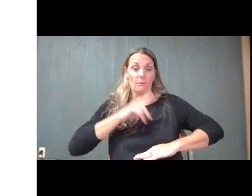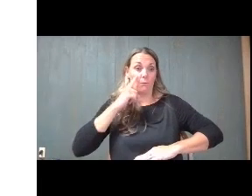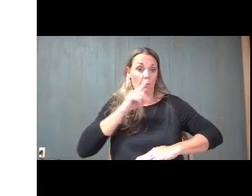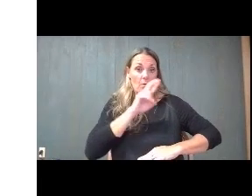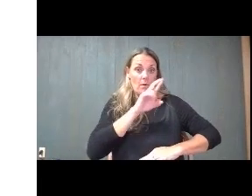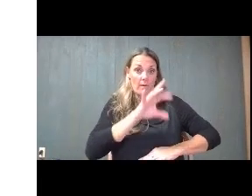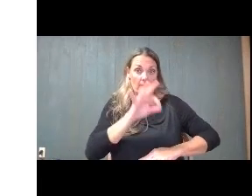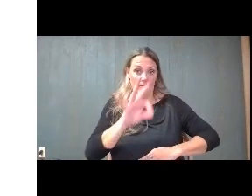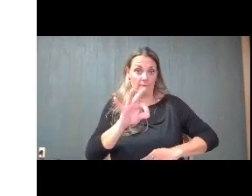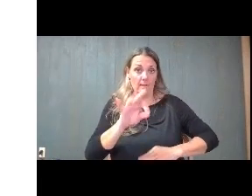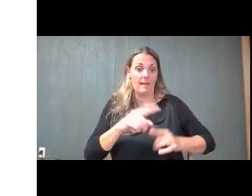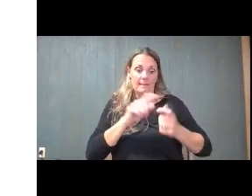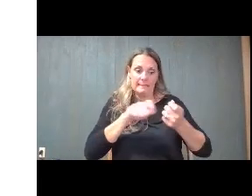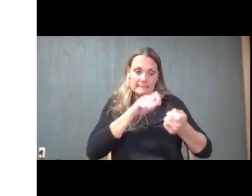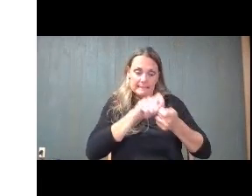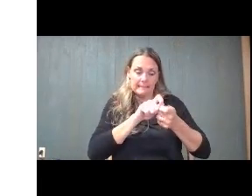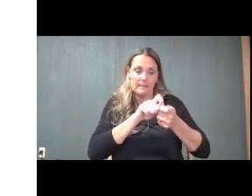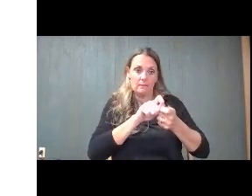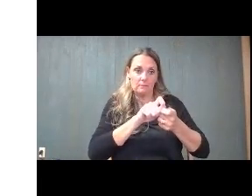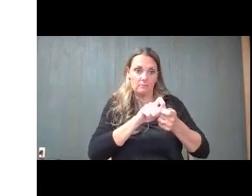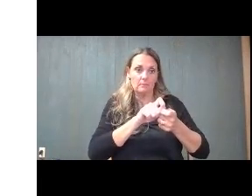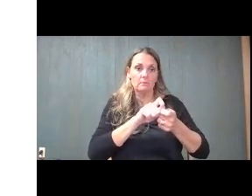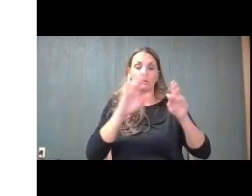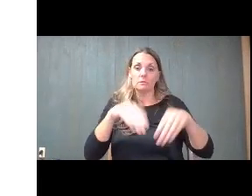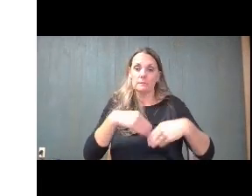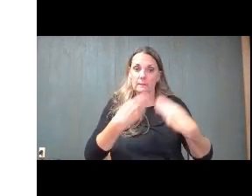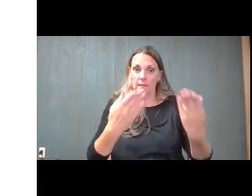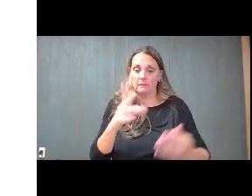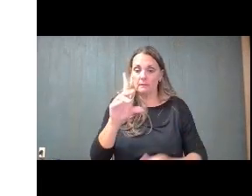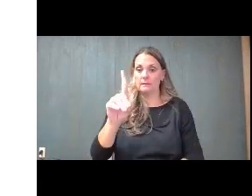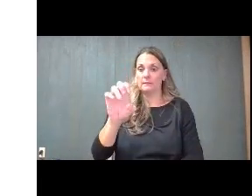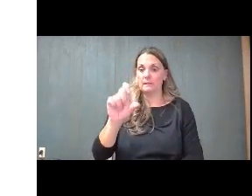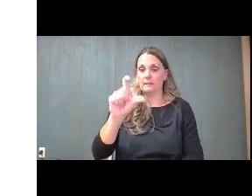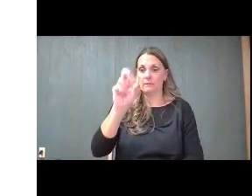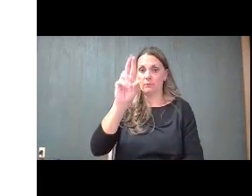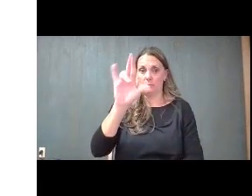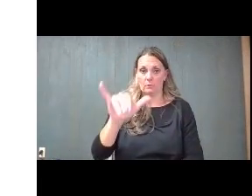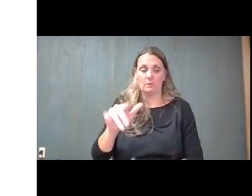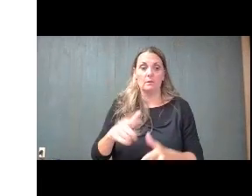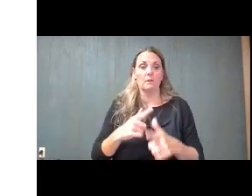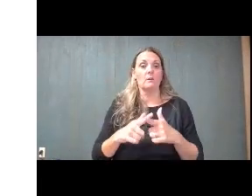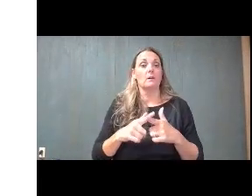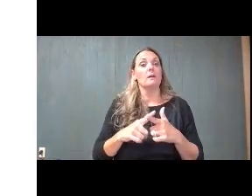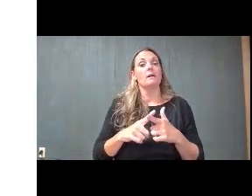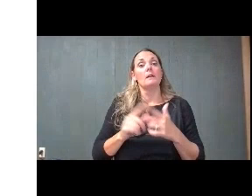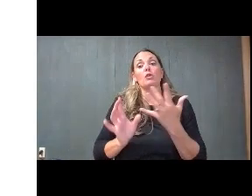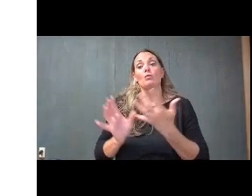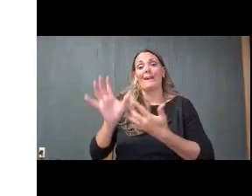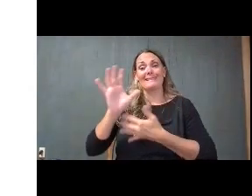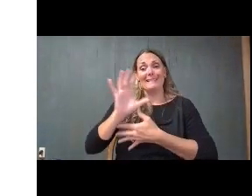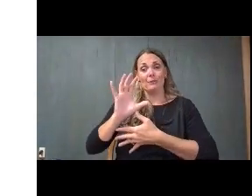and the detailed scope and deliverables. Evaluation criteria, which is attachment E